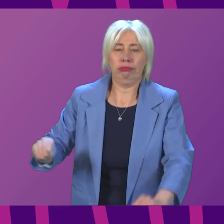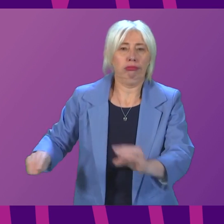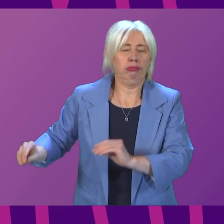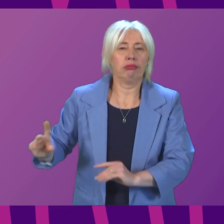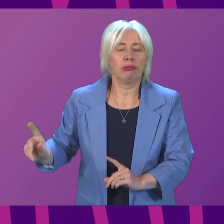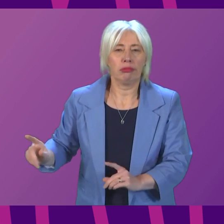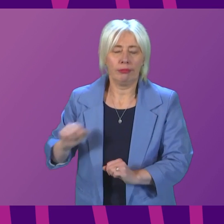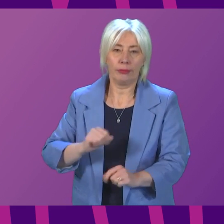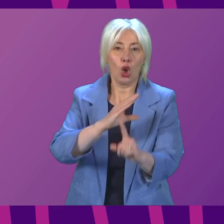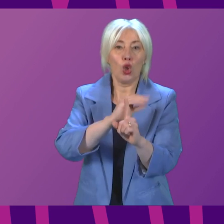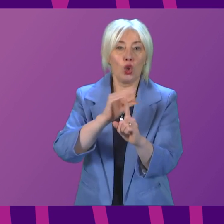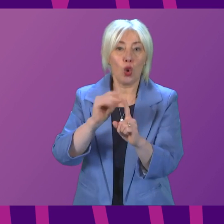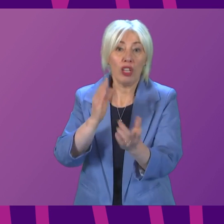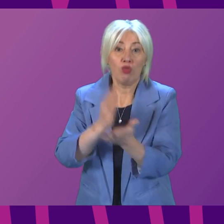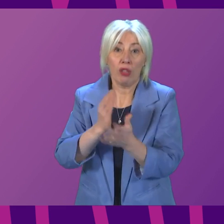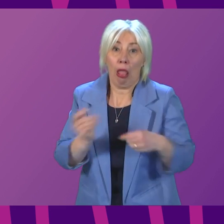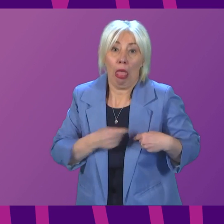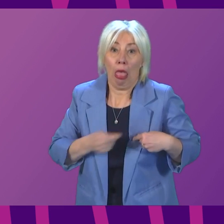The Tories are really, really nervous about this argument.